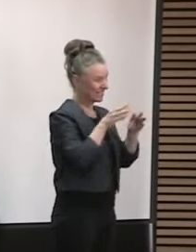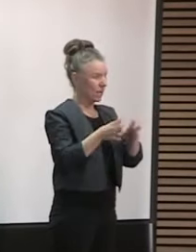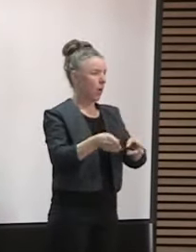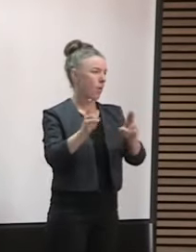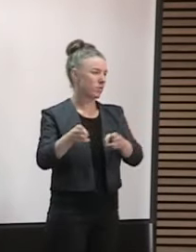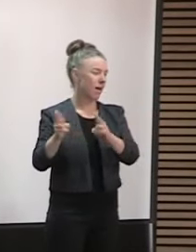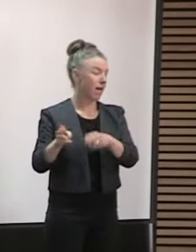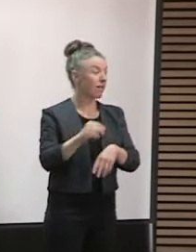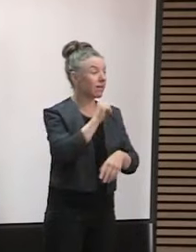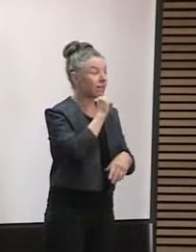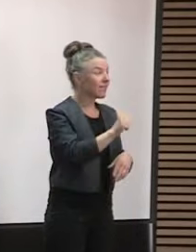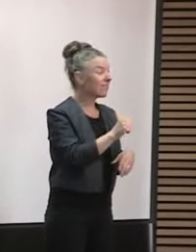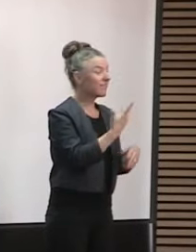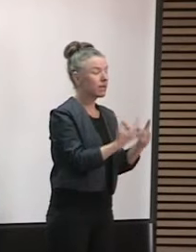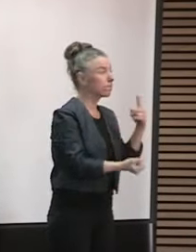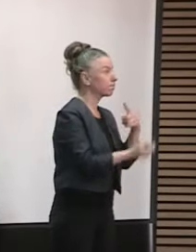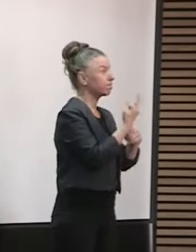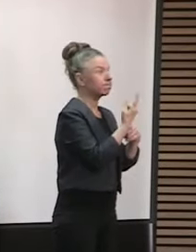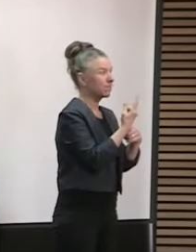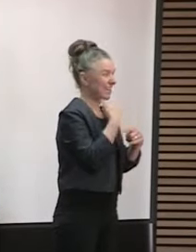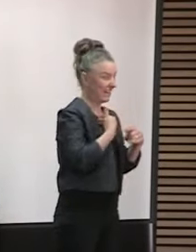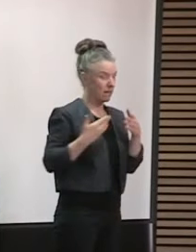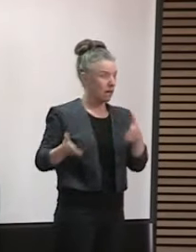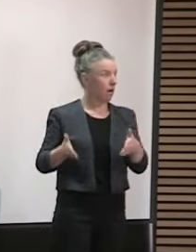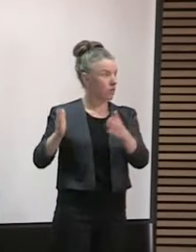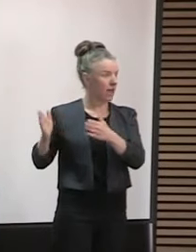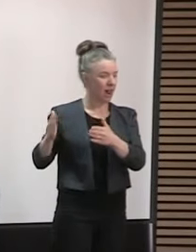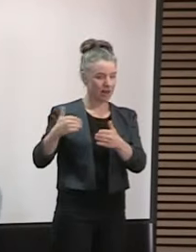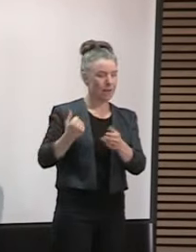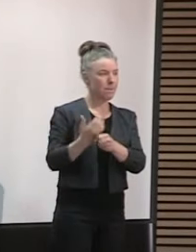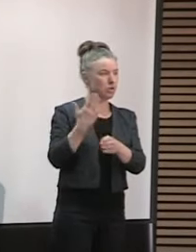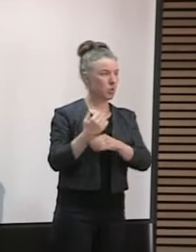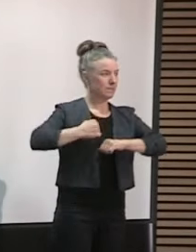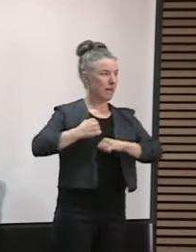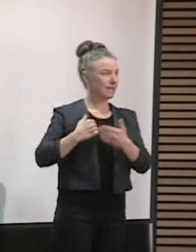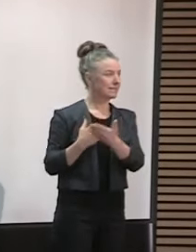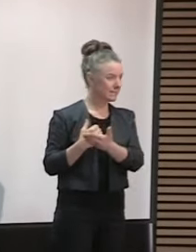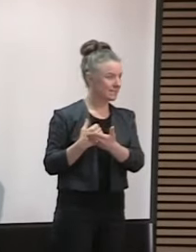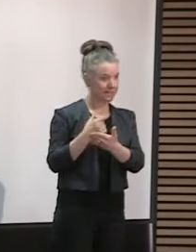place and we've got another Cabinet meeting I think on